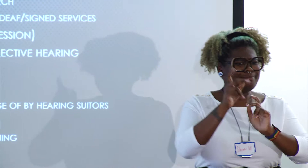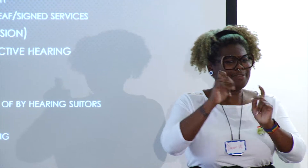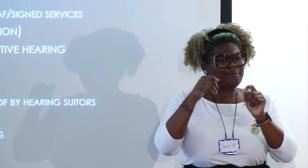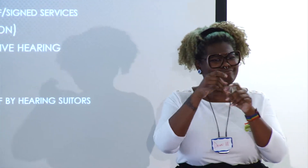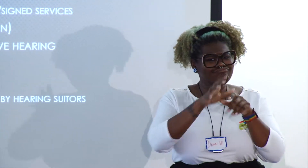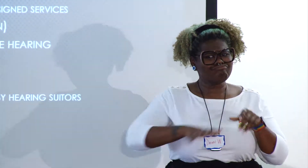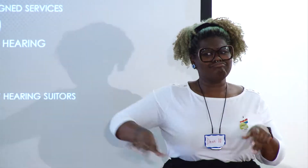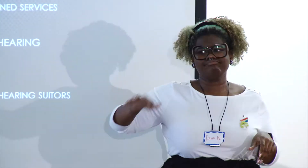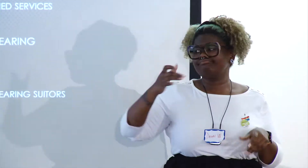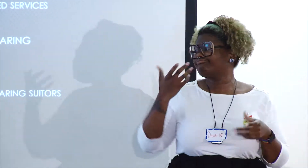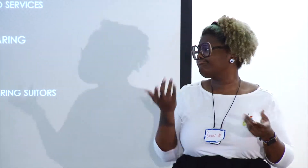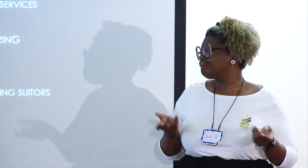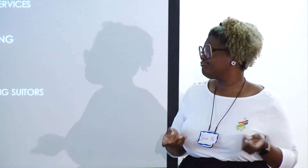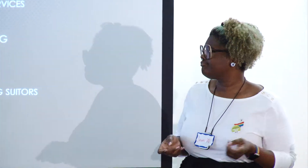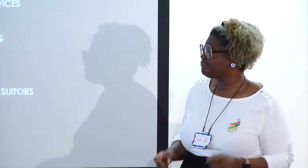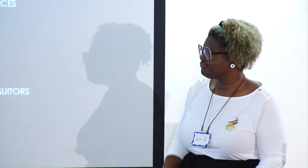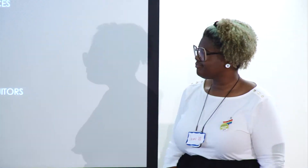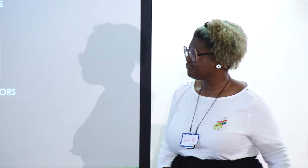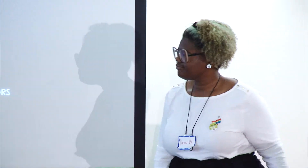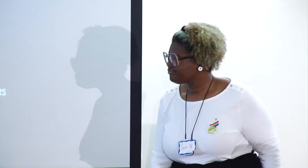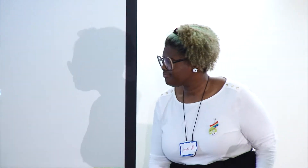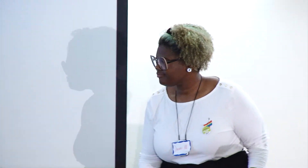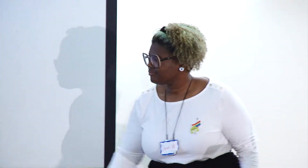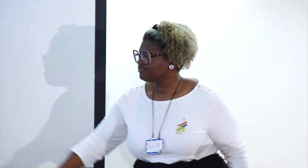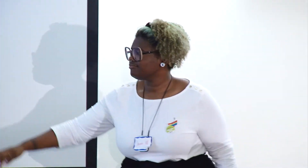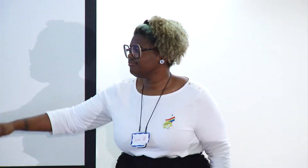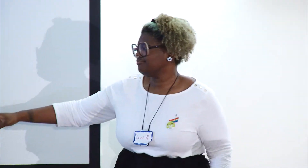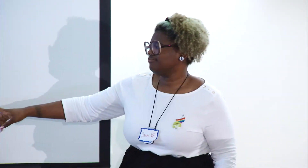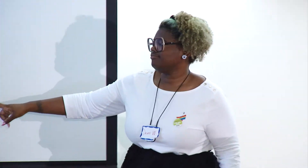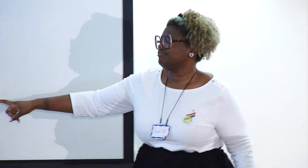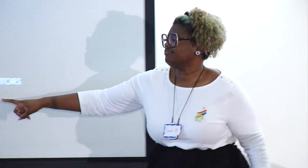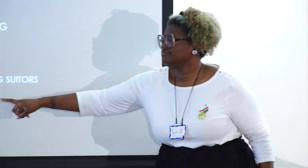becomes vulnerable to the hearing person's ability